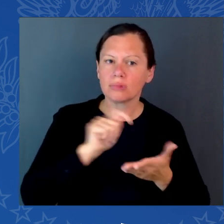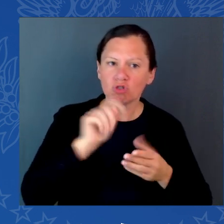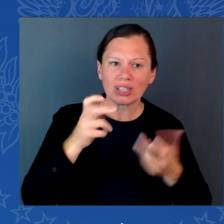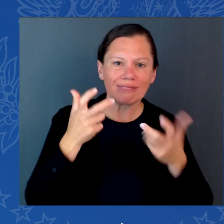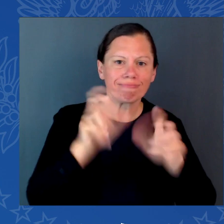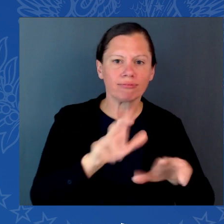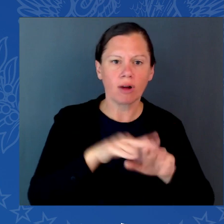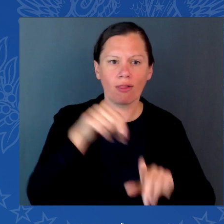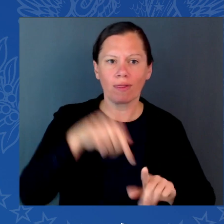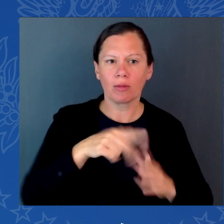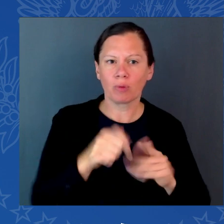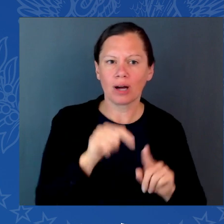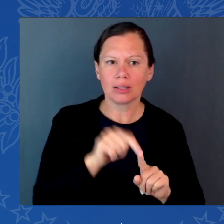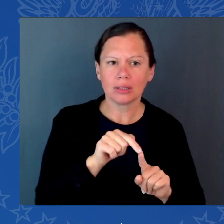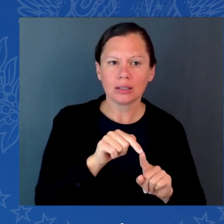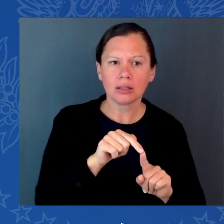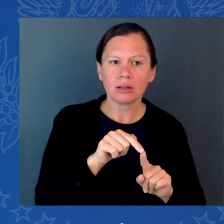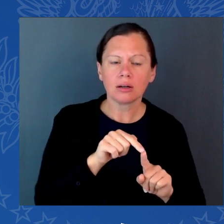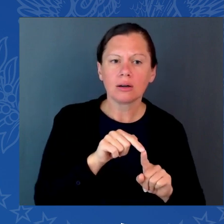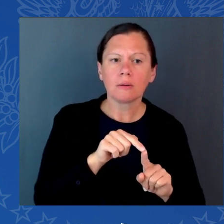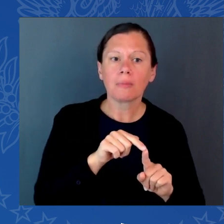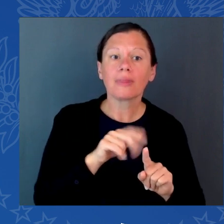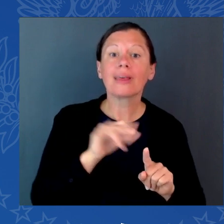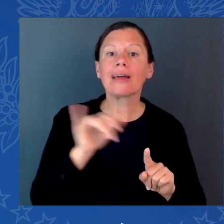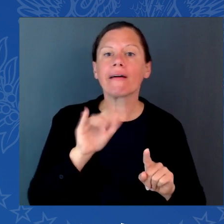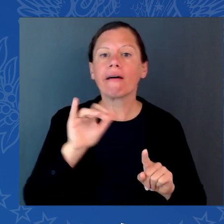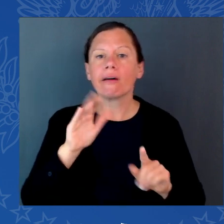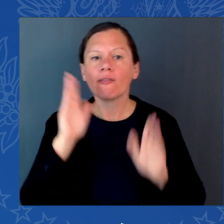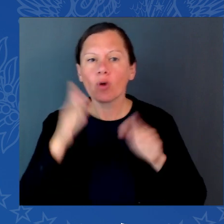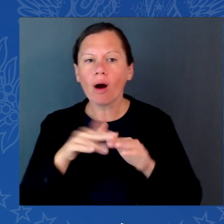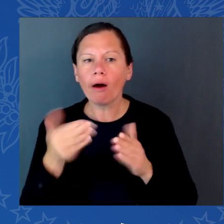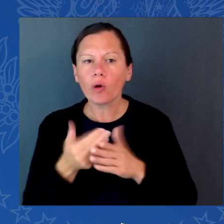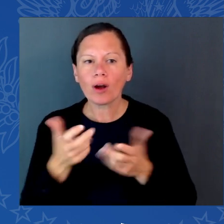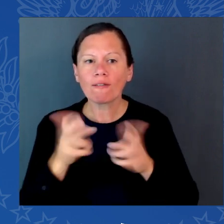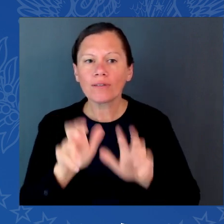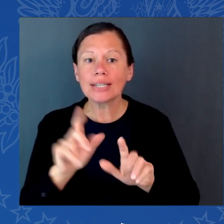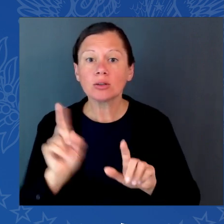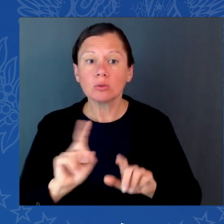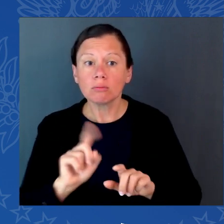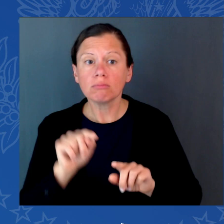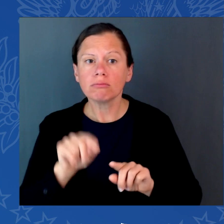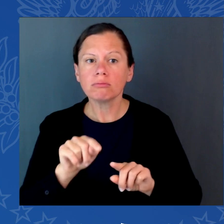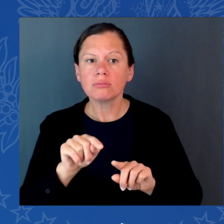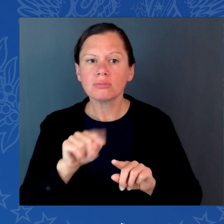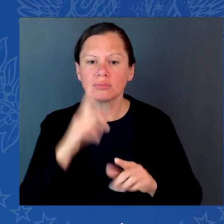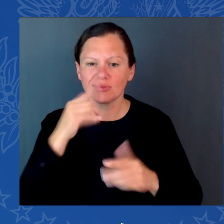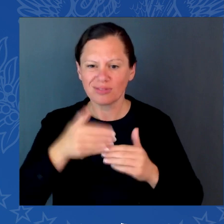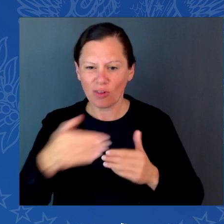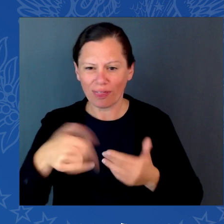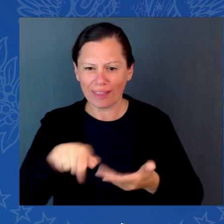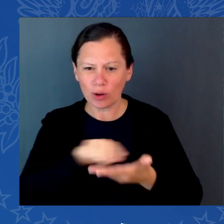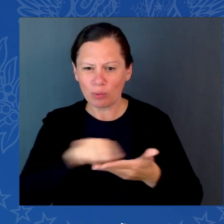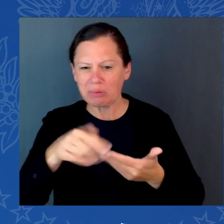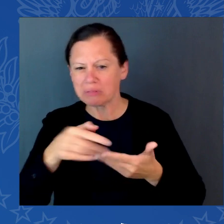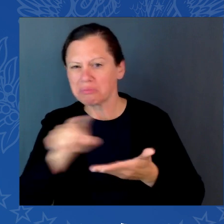that the United States will host in a couple of weeks. Let me close with this. The world stands at an inflection point in history.